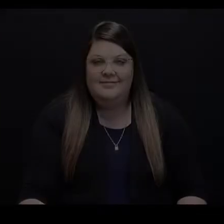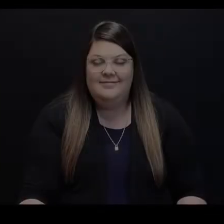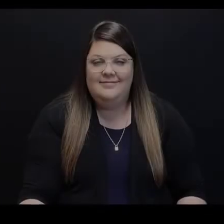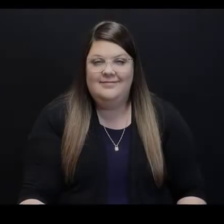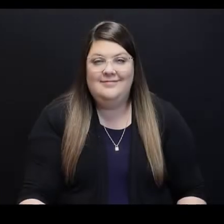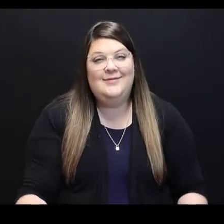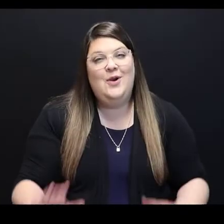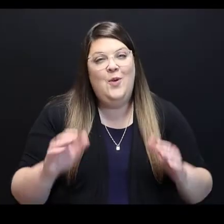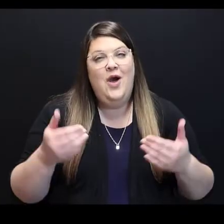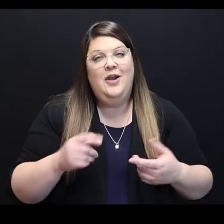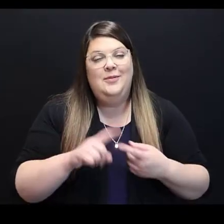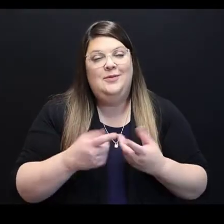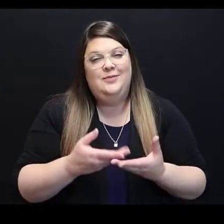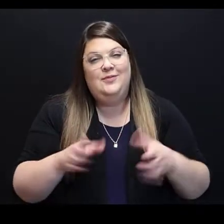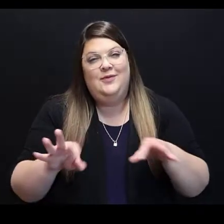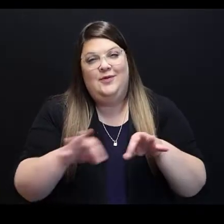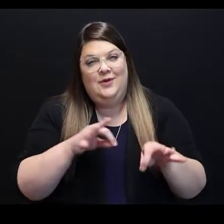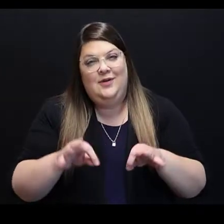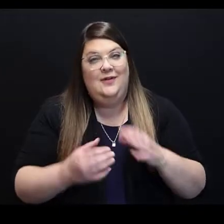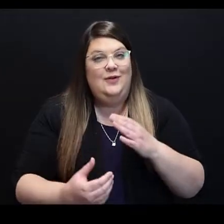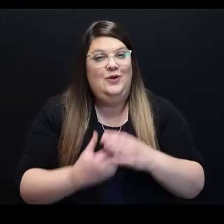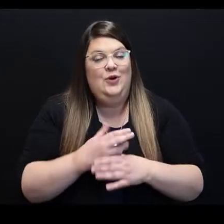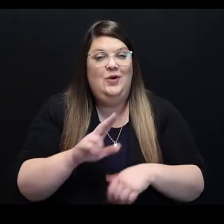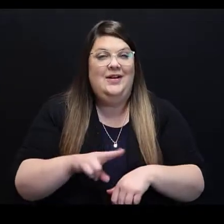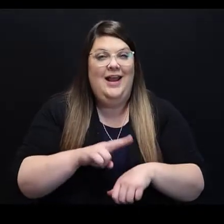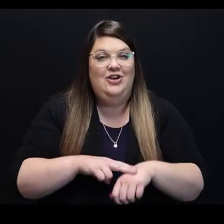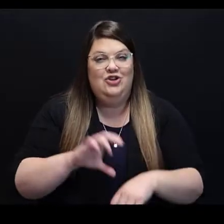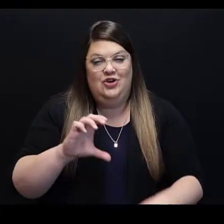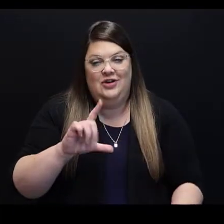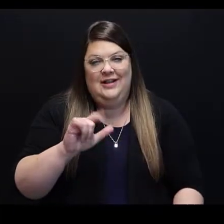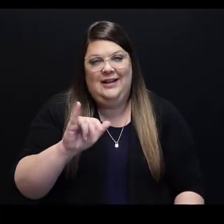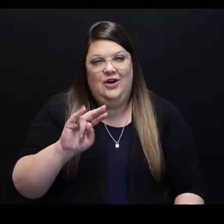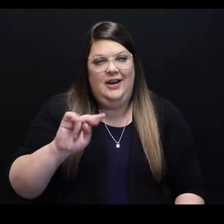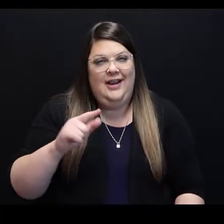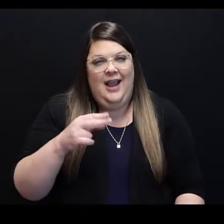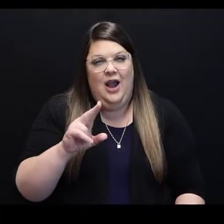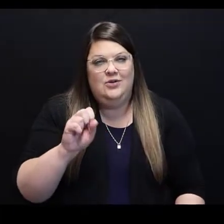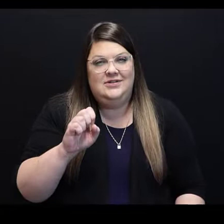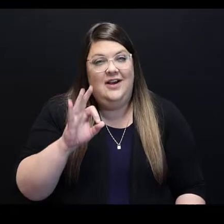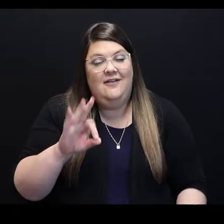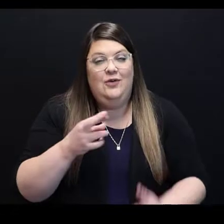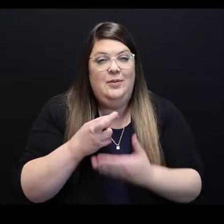Welcome to an overview of the new National Clearinghouse of Rehabilitation Training Materials